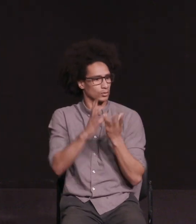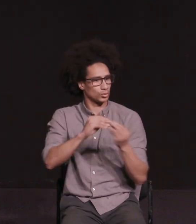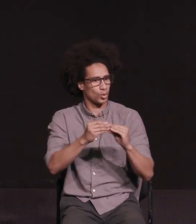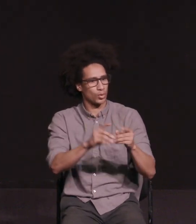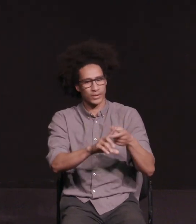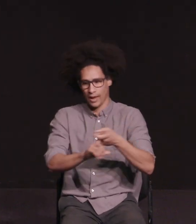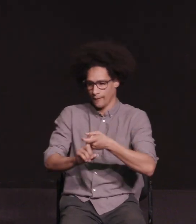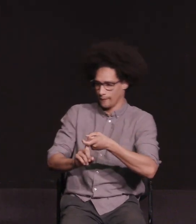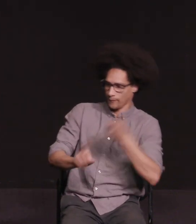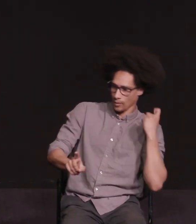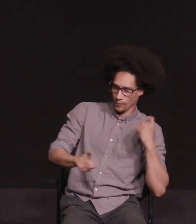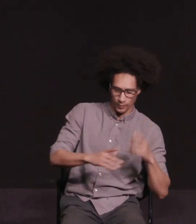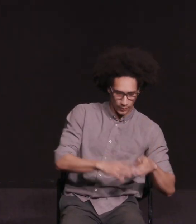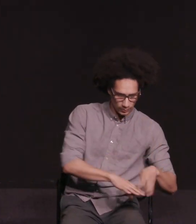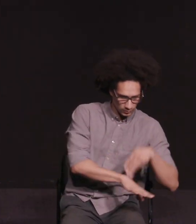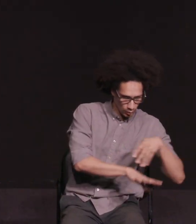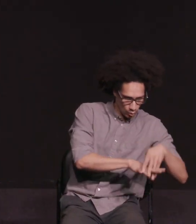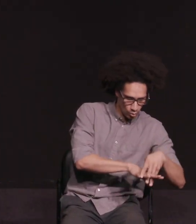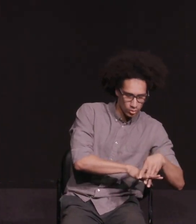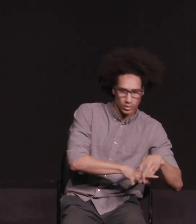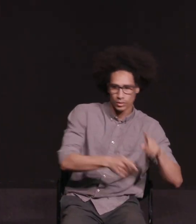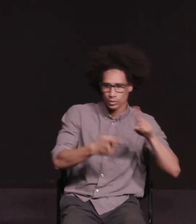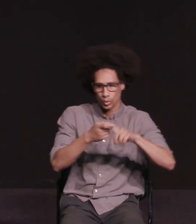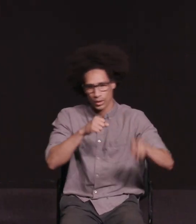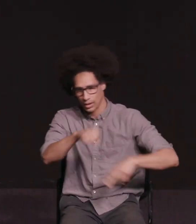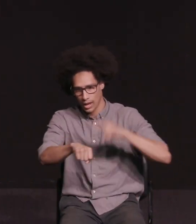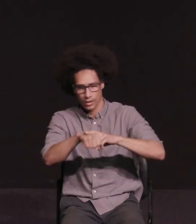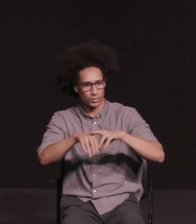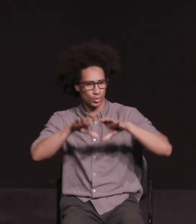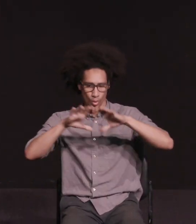national and world literature.